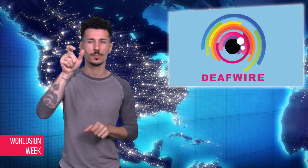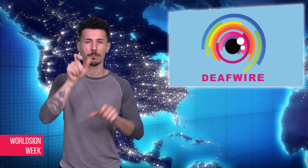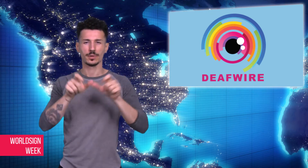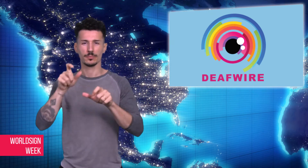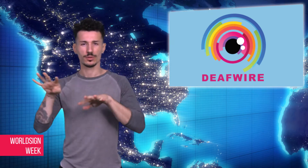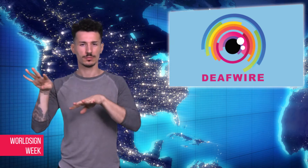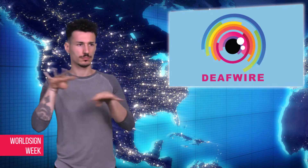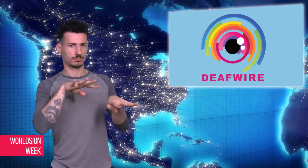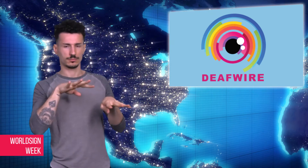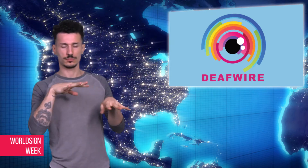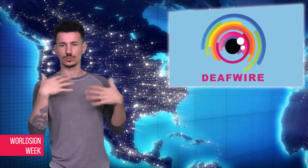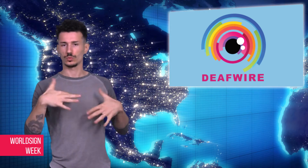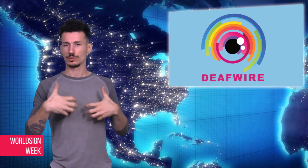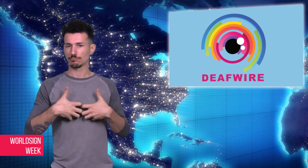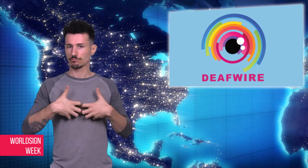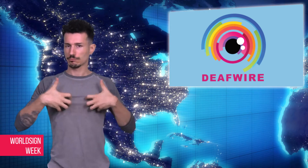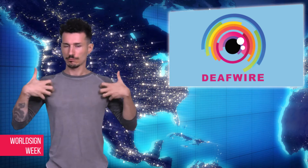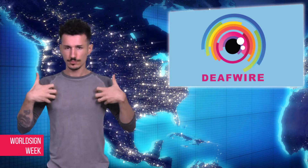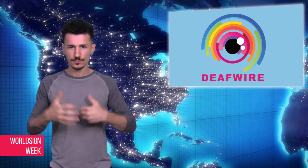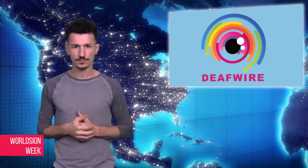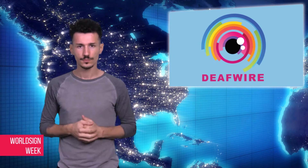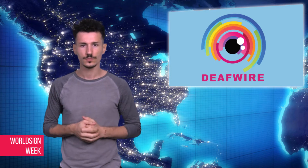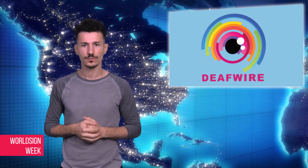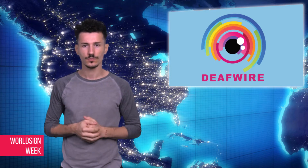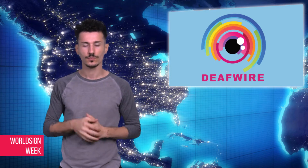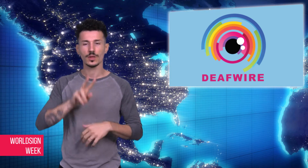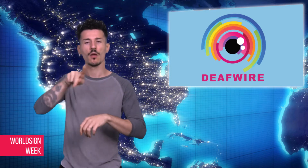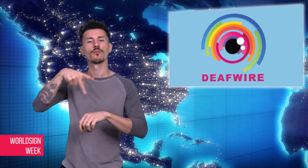was shared to Mocha Uson’s 5.7 million Facebook followers and caused an